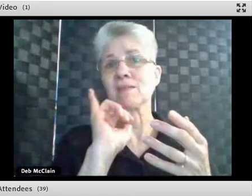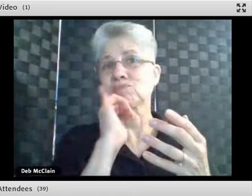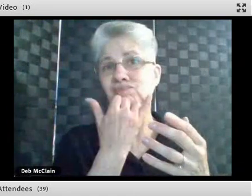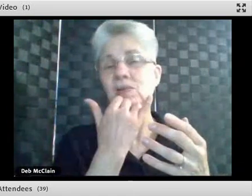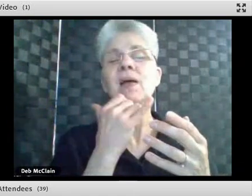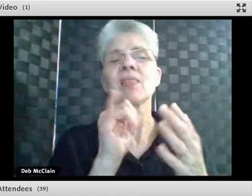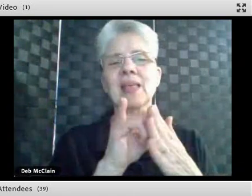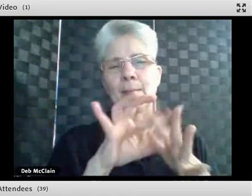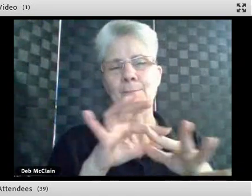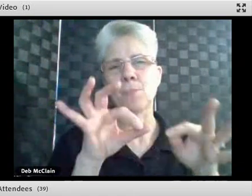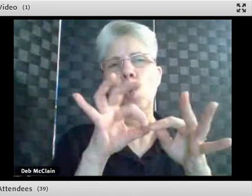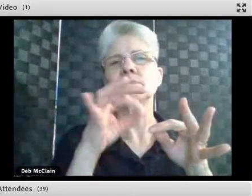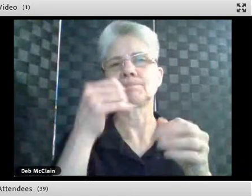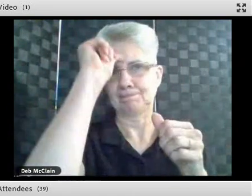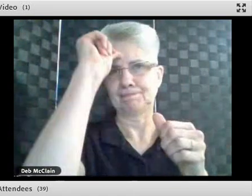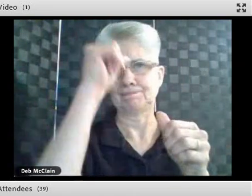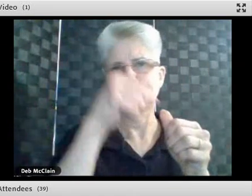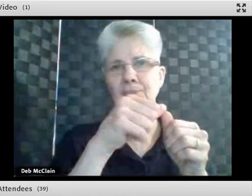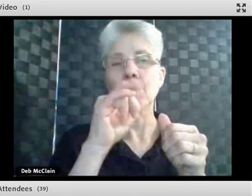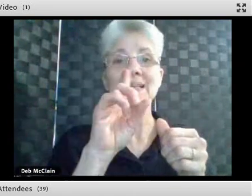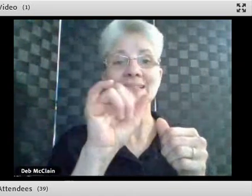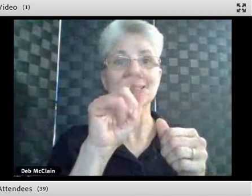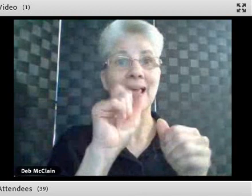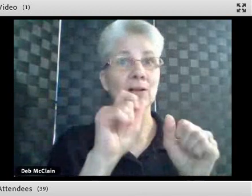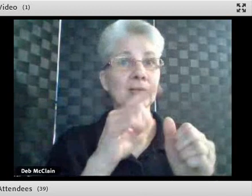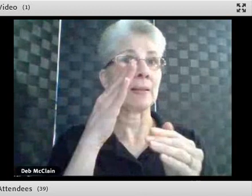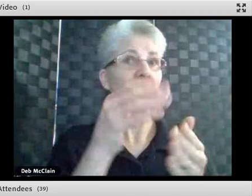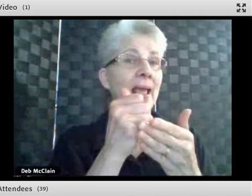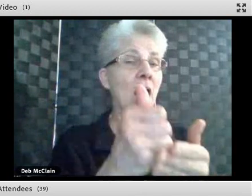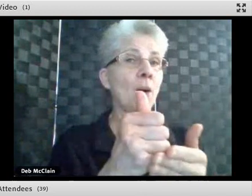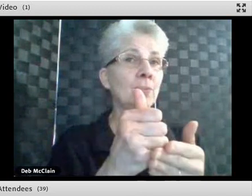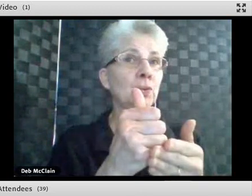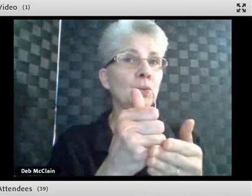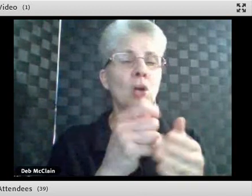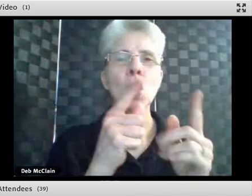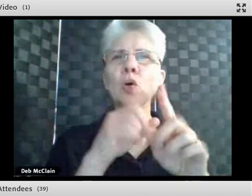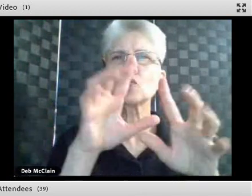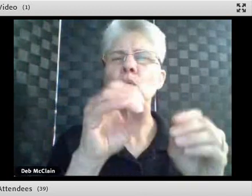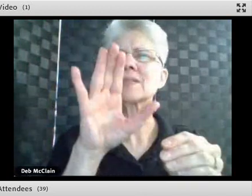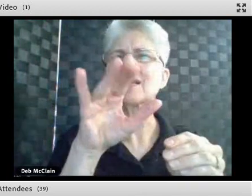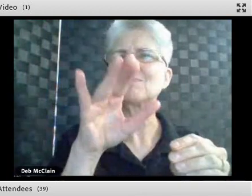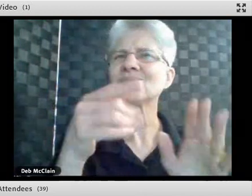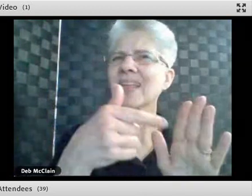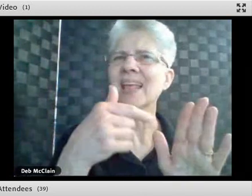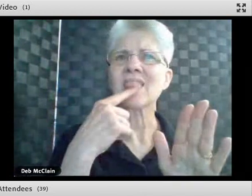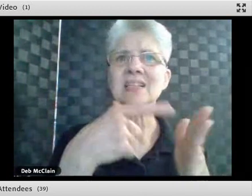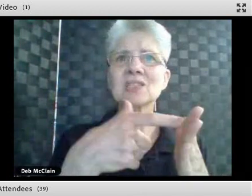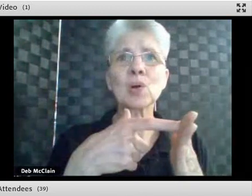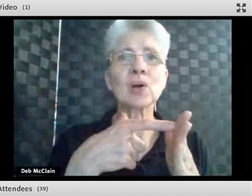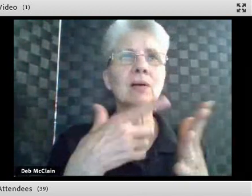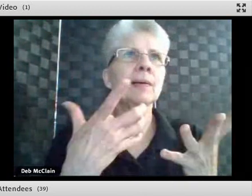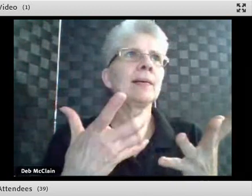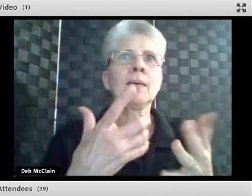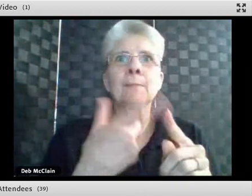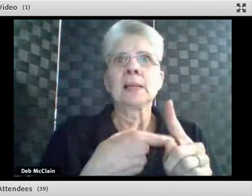is important because that data could someday help you go to your organization and say, "Look. It took us months